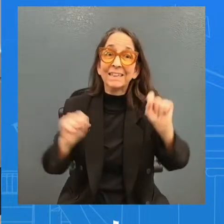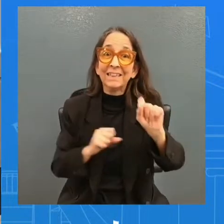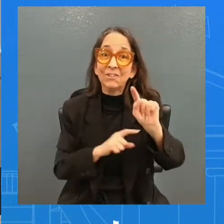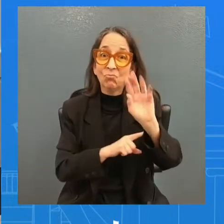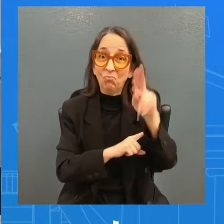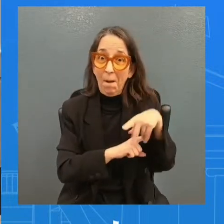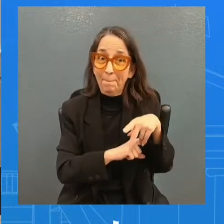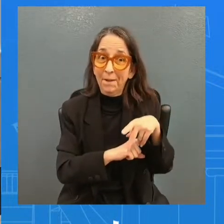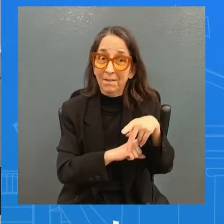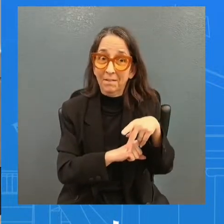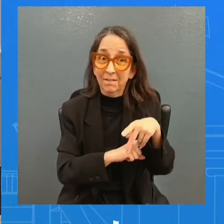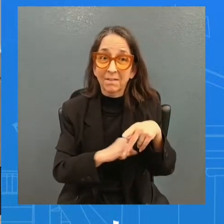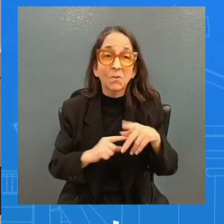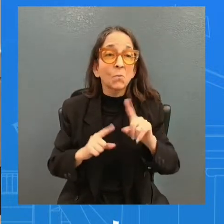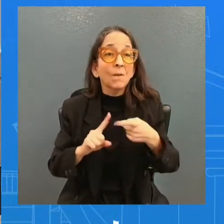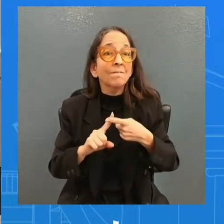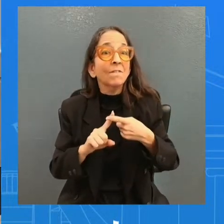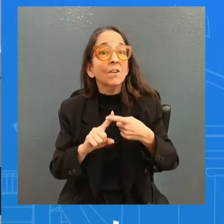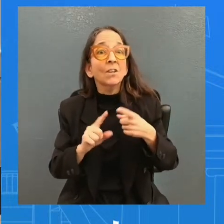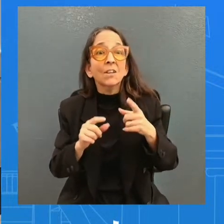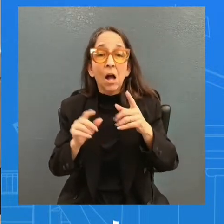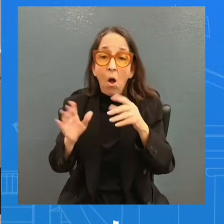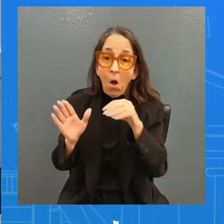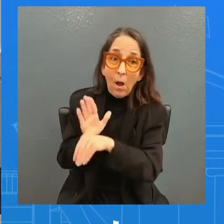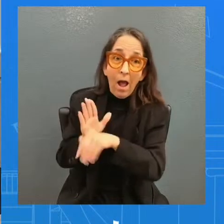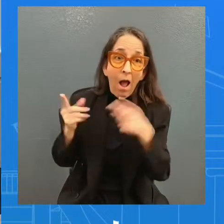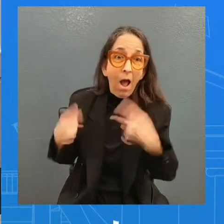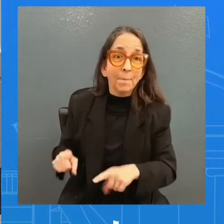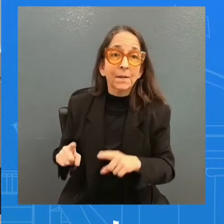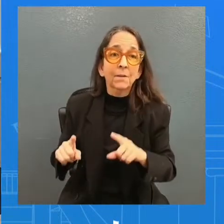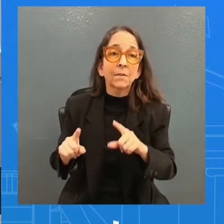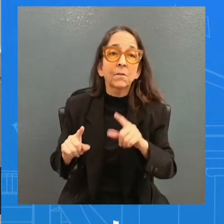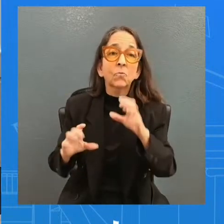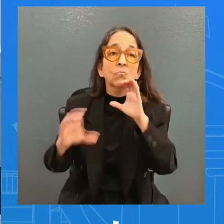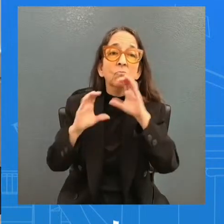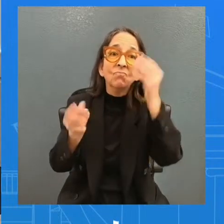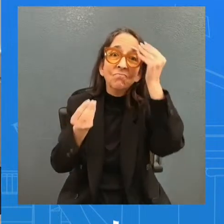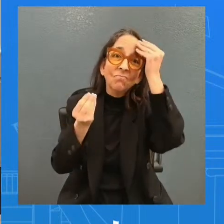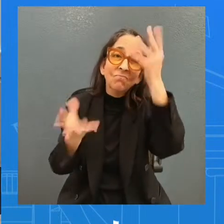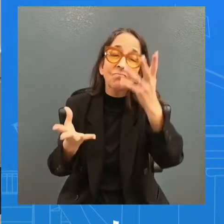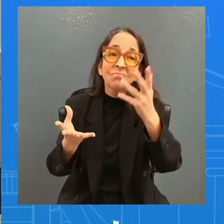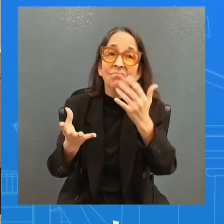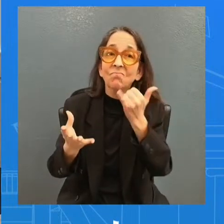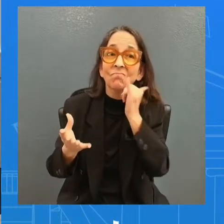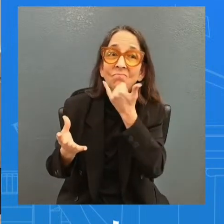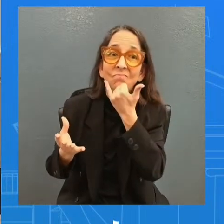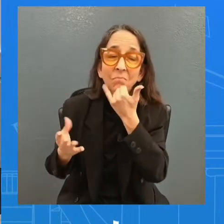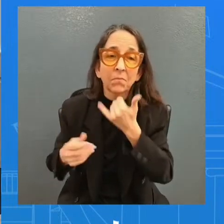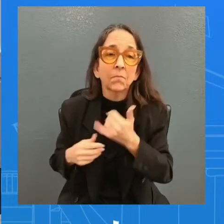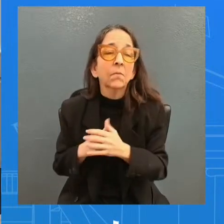Is the president at all concerned about the flow of information and briefing and access